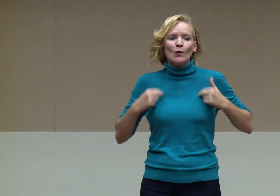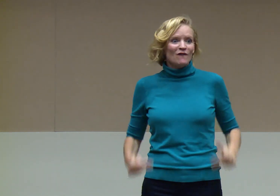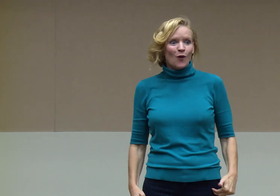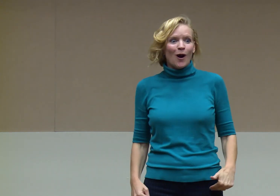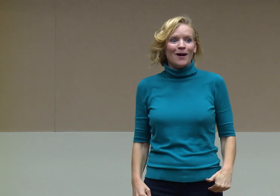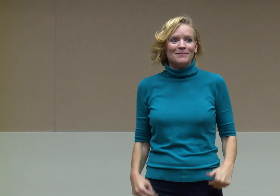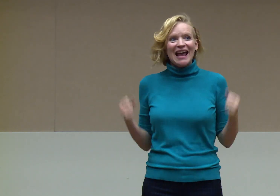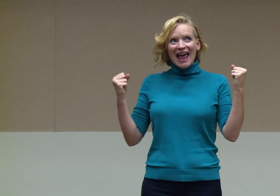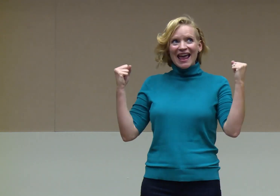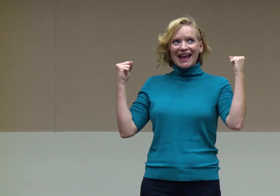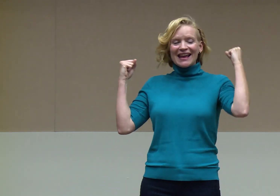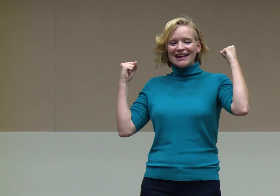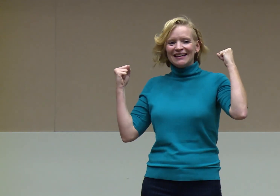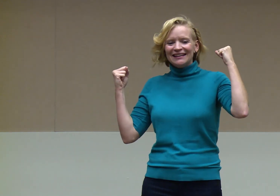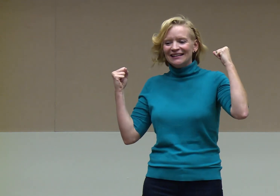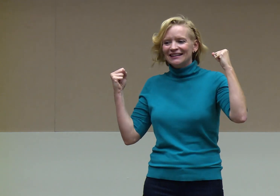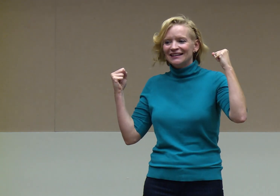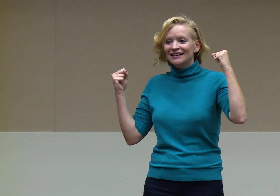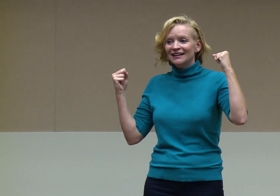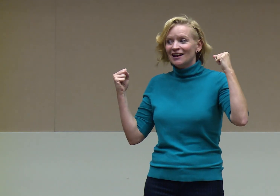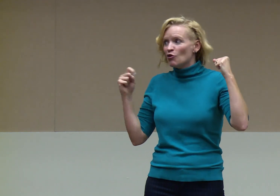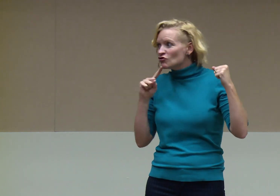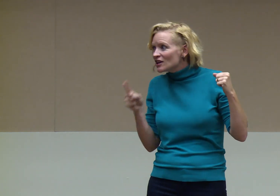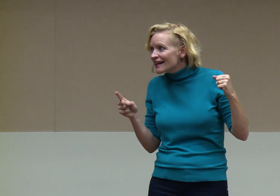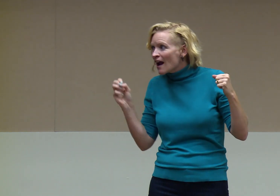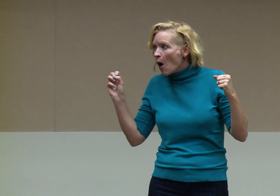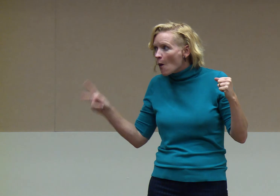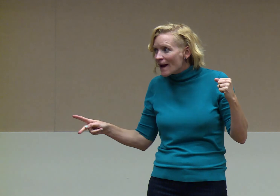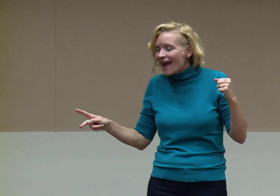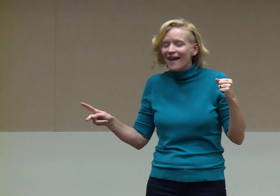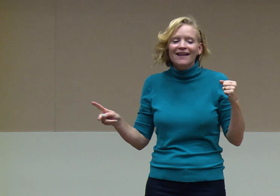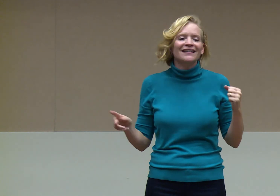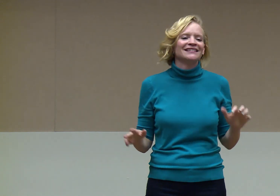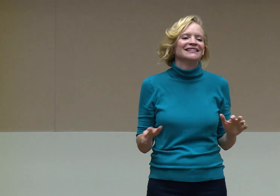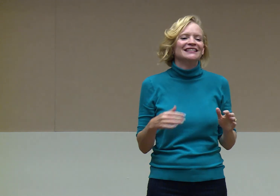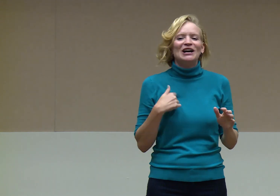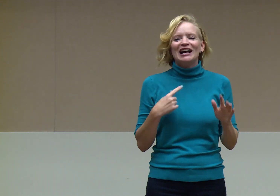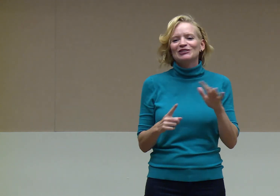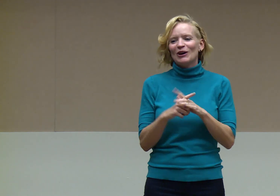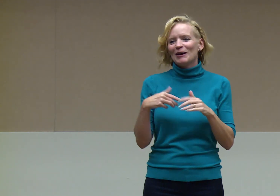Means we don't have to wear our uniforms, which was great. And for me, I was so excited.